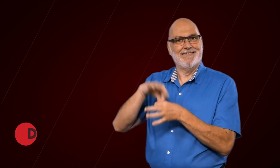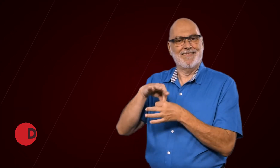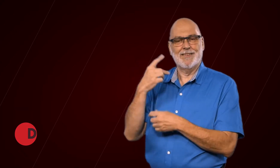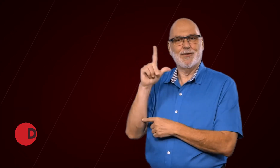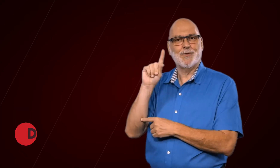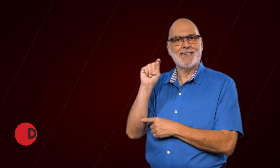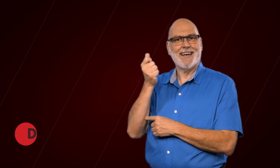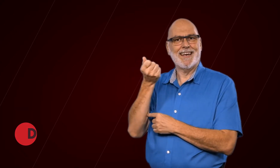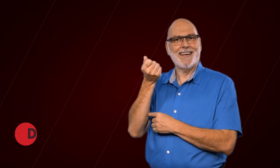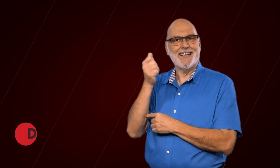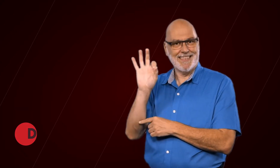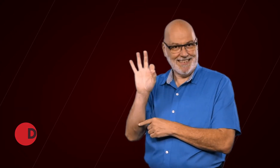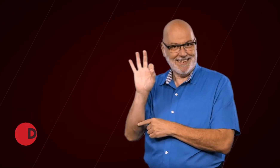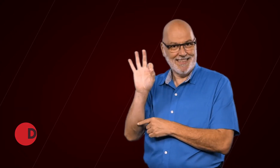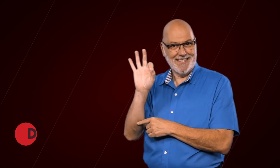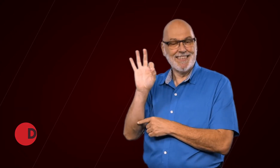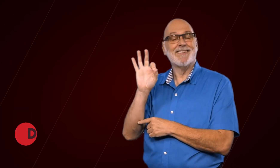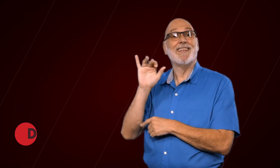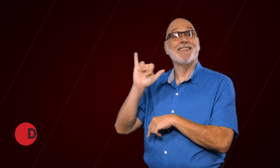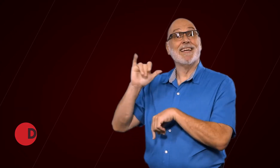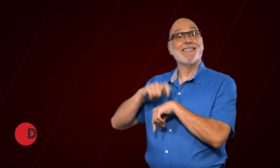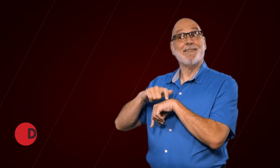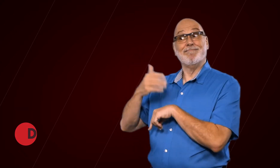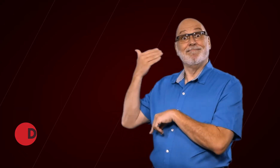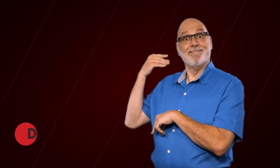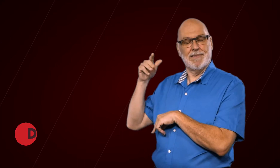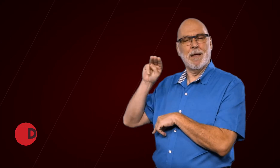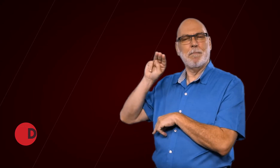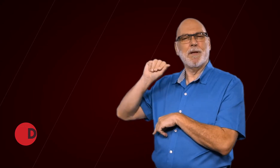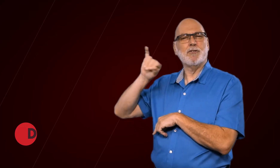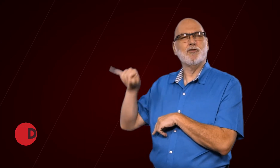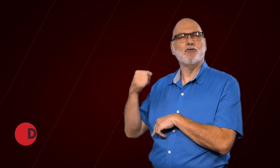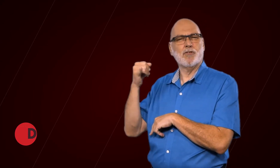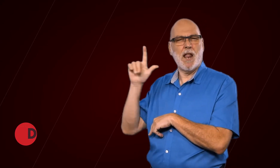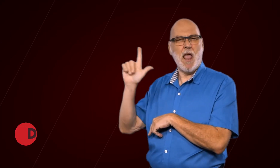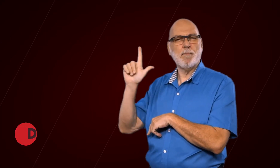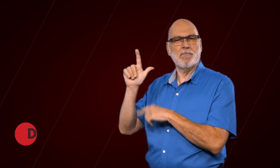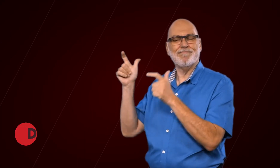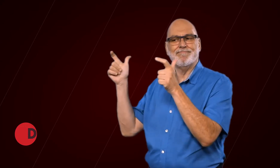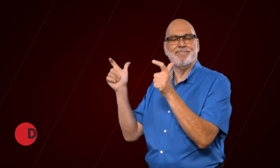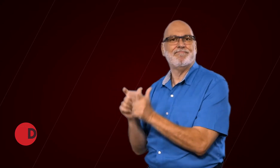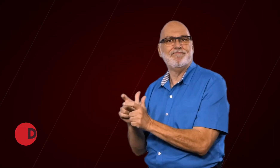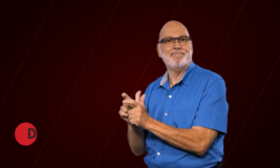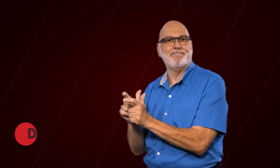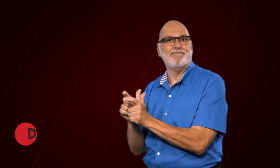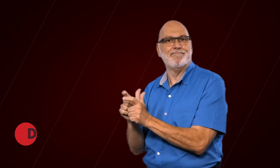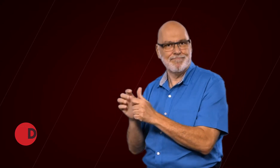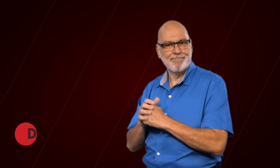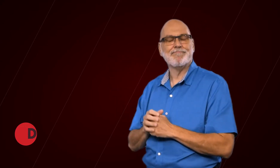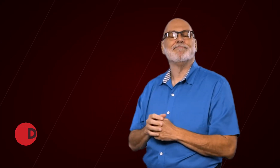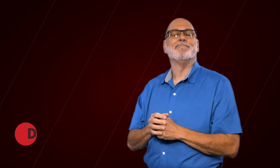was held in 2019 when the Liberal party lost its majority.